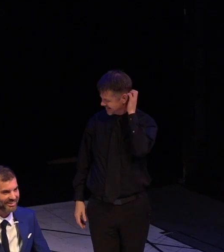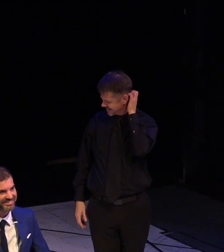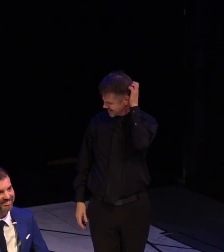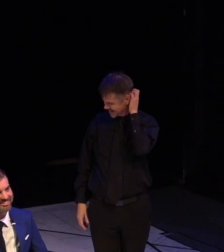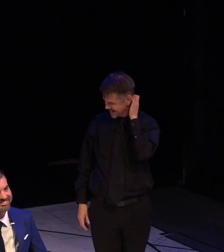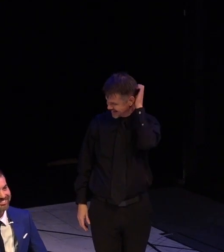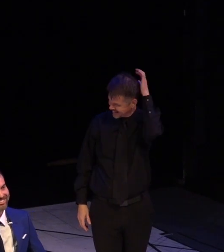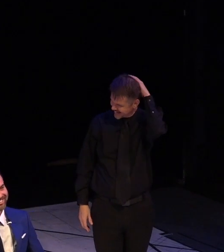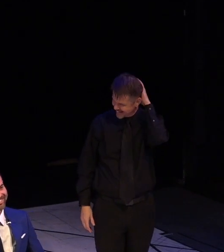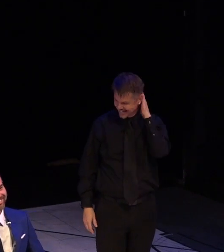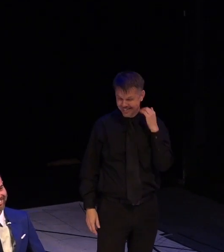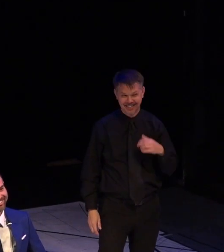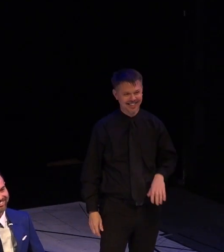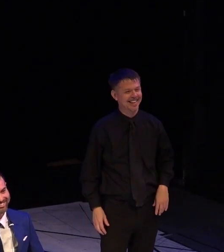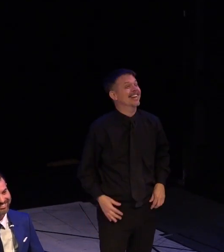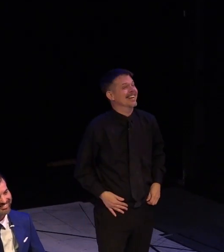Better late than never.